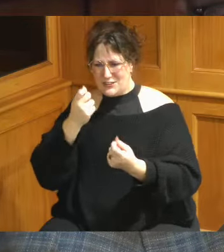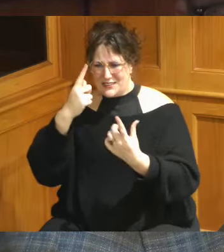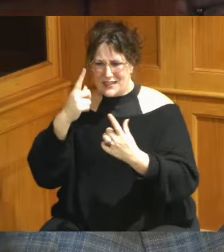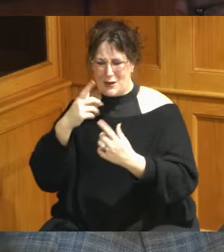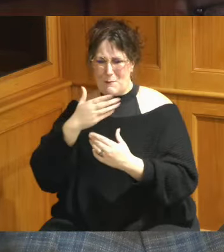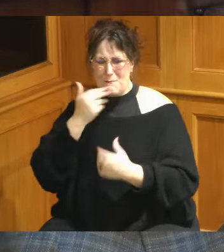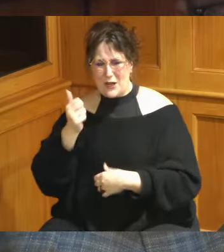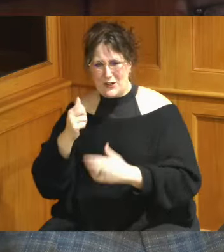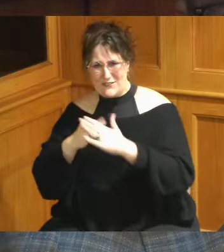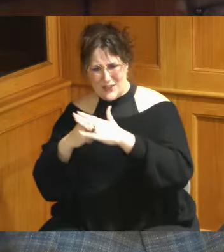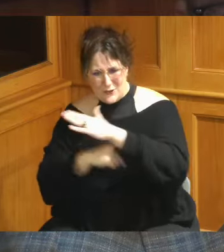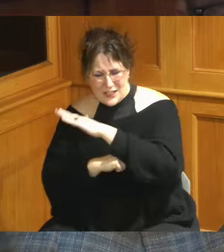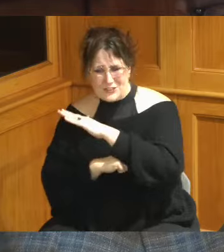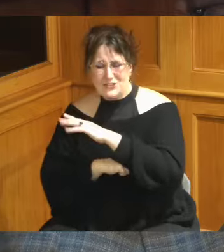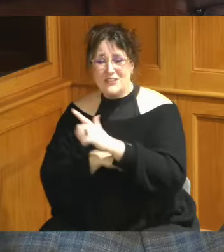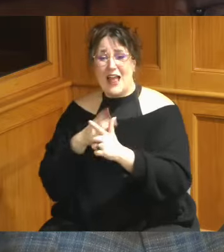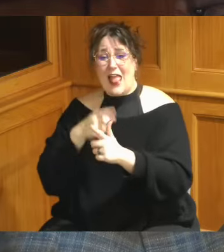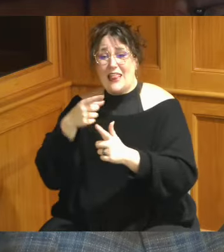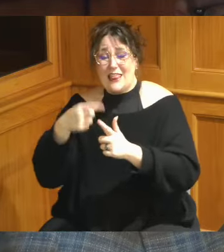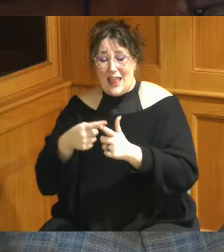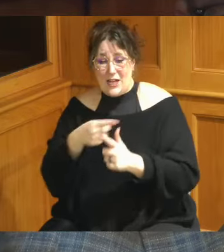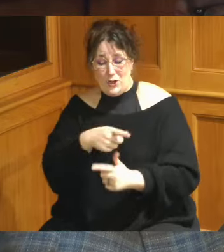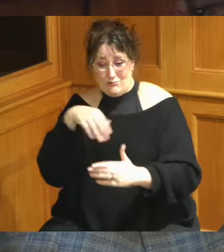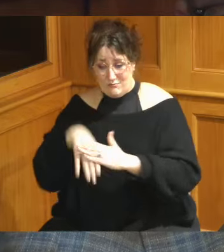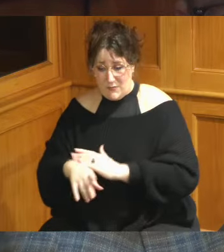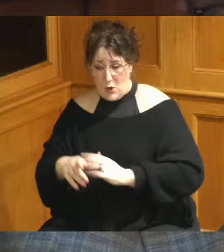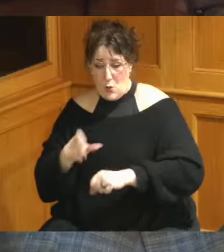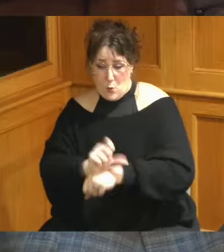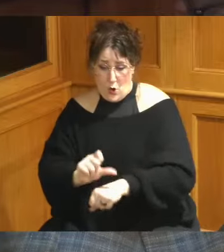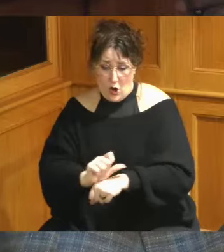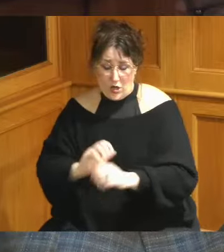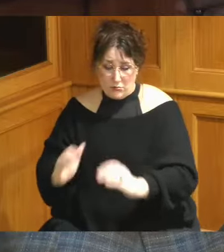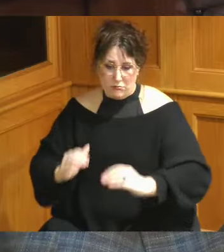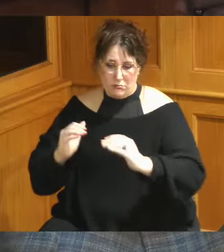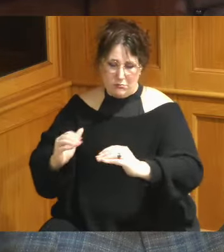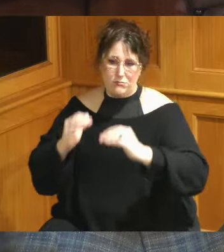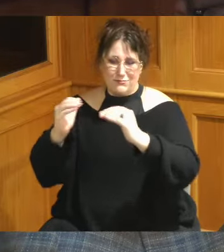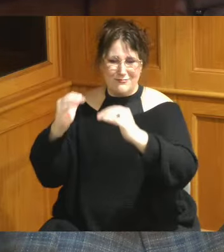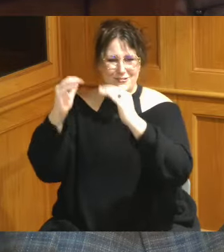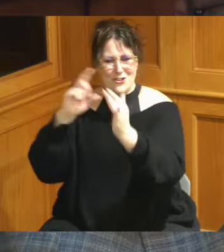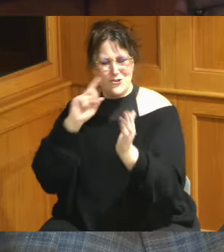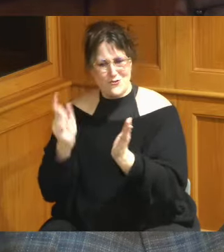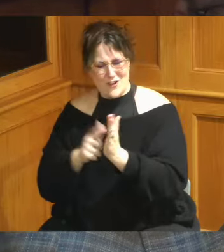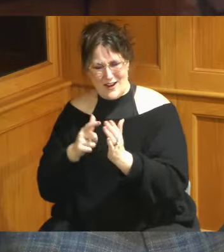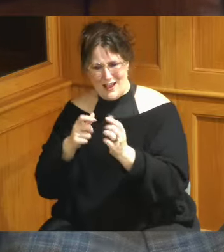you become in charge of it. And I do want to thank Sheriff McGuffy for recognizing that she